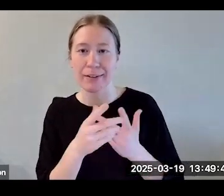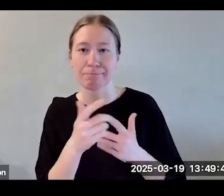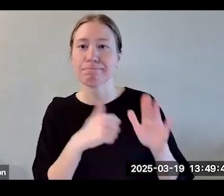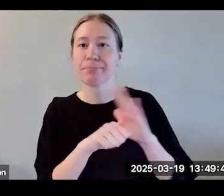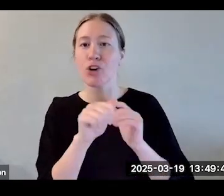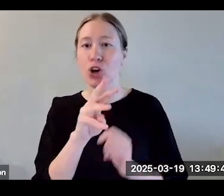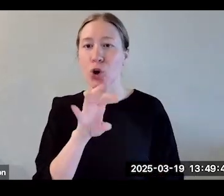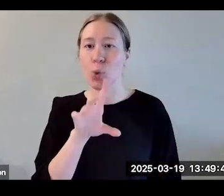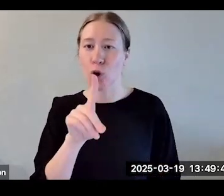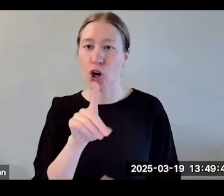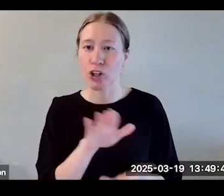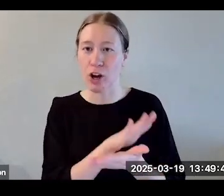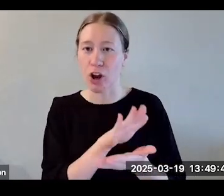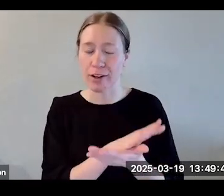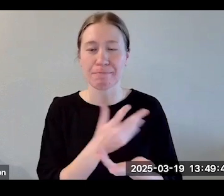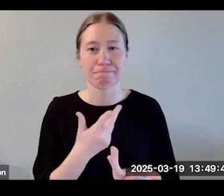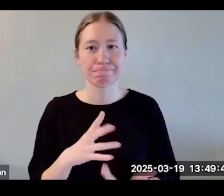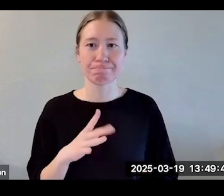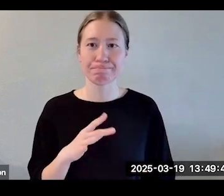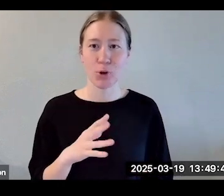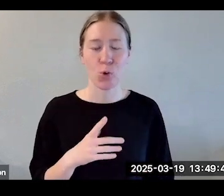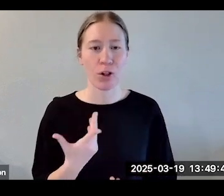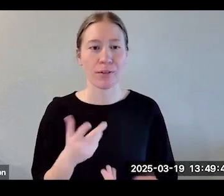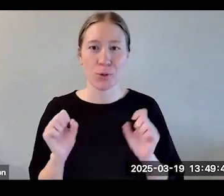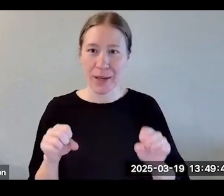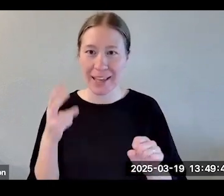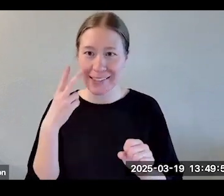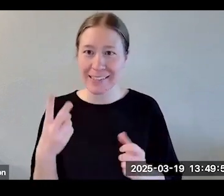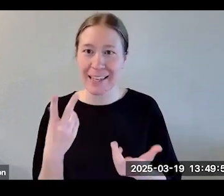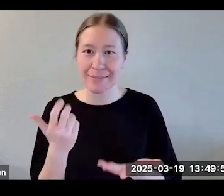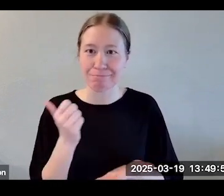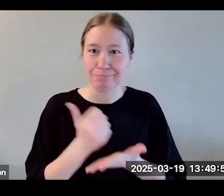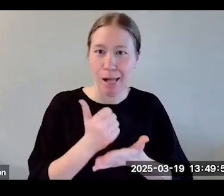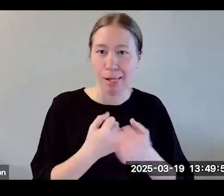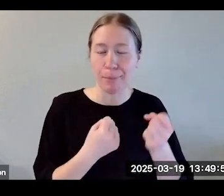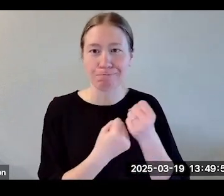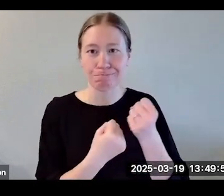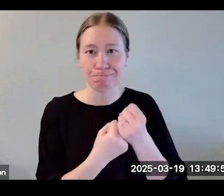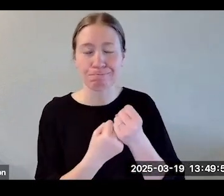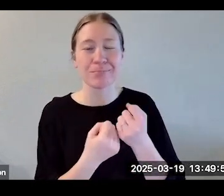'cause you're gonna see some similar help text to what you would see in the actual accessibility checker.